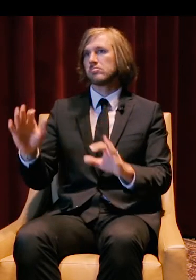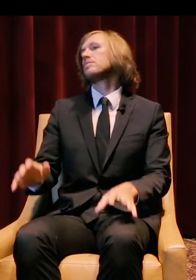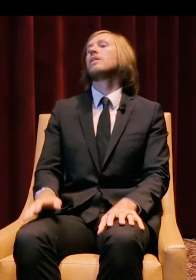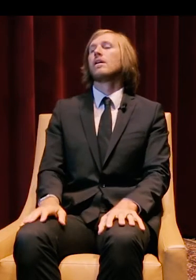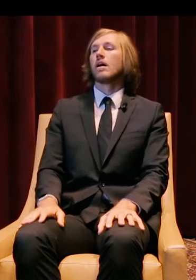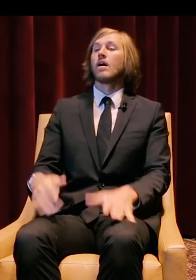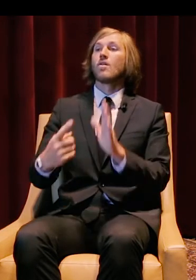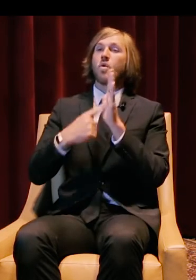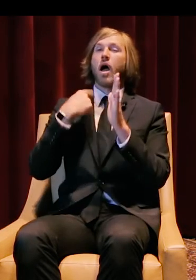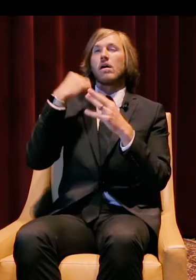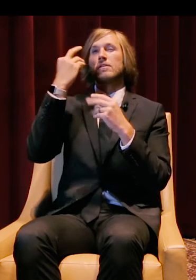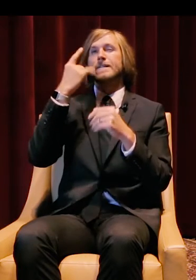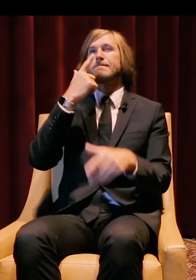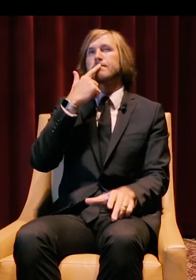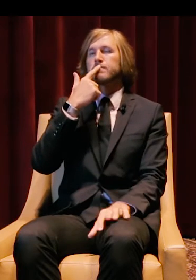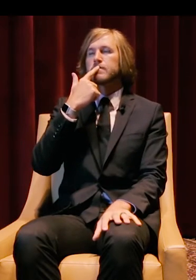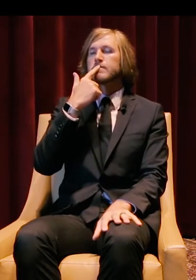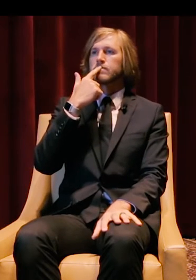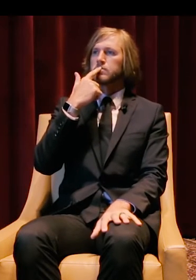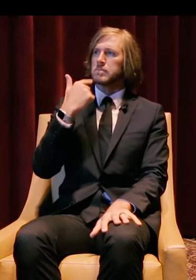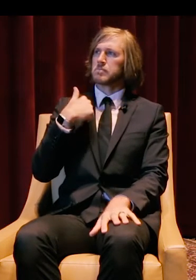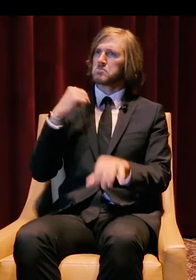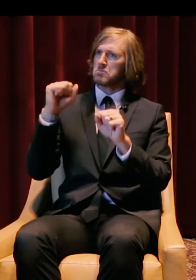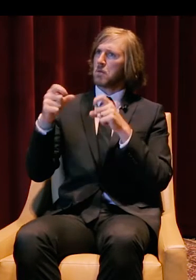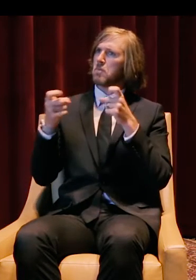Once I started thinking, I could manage properties,